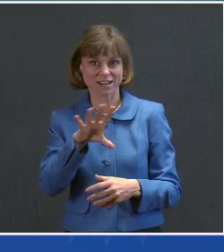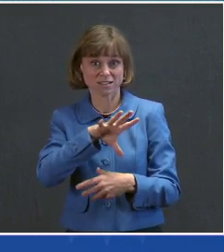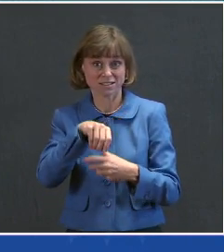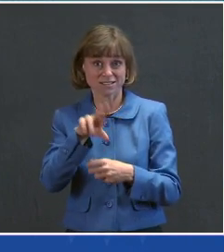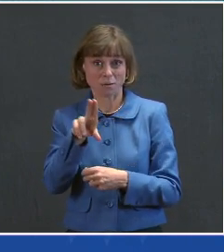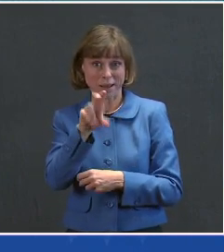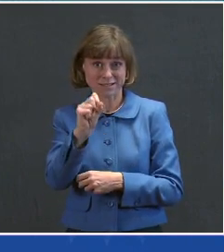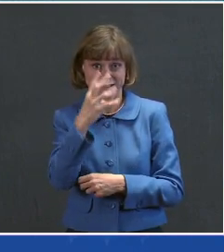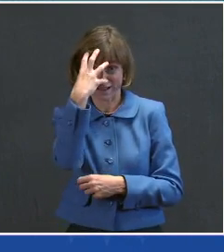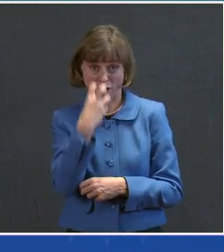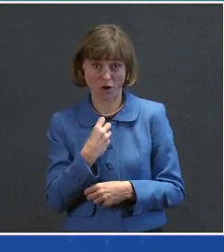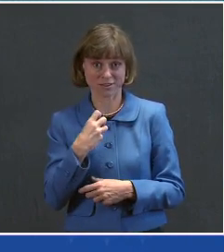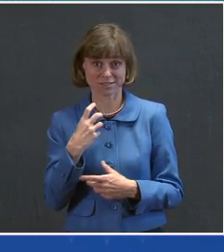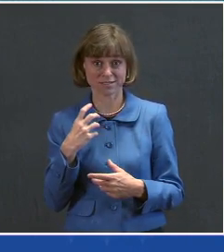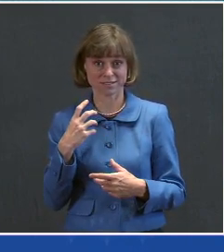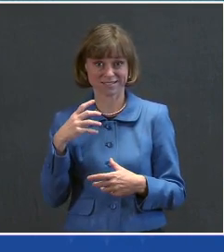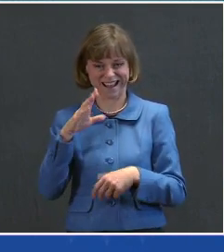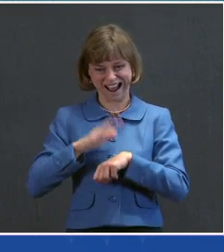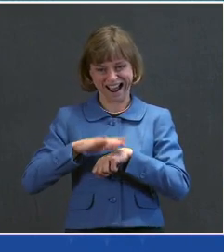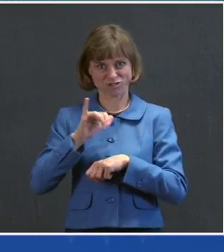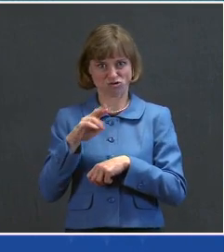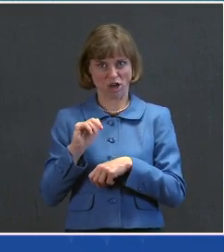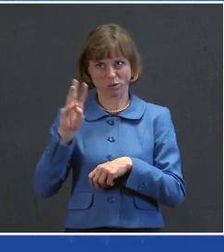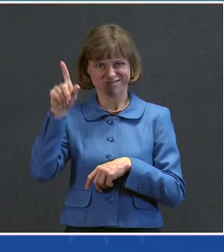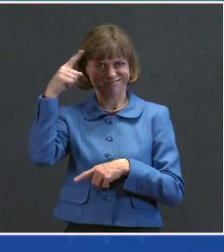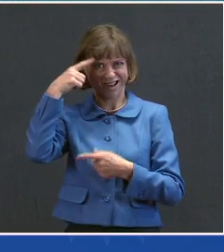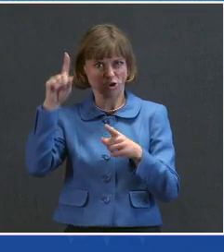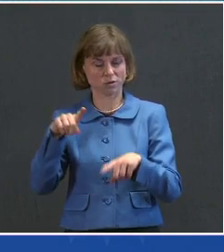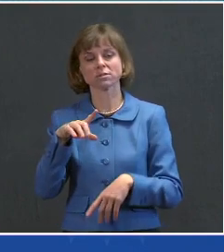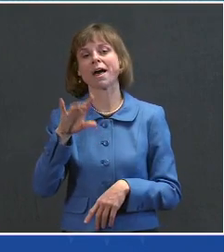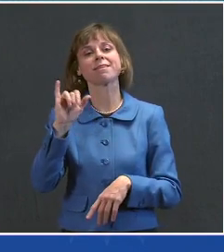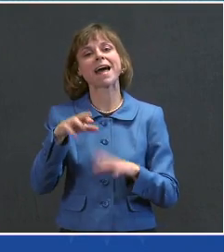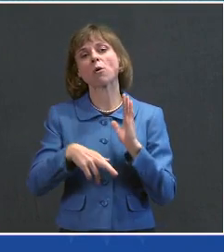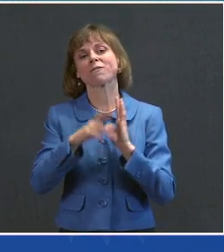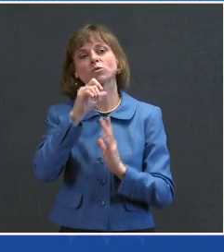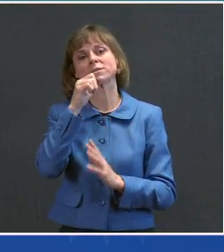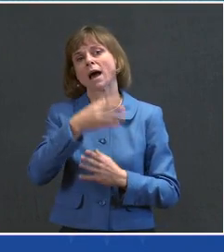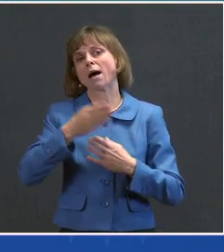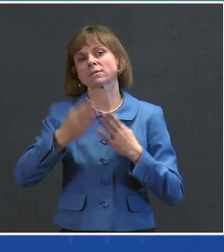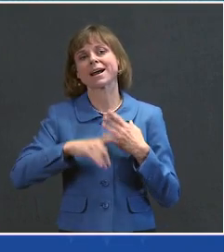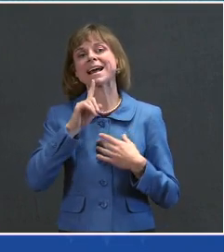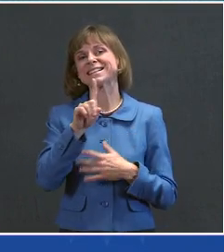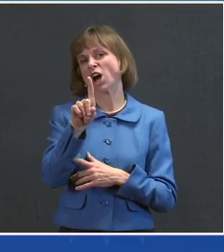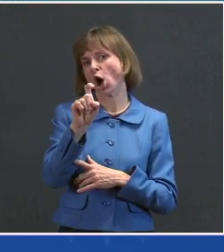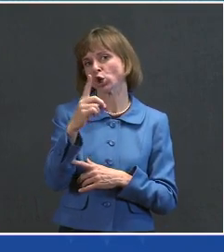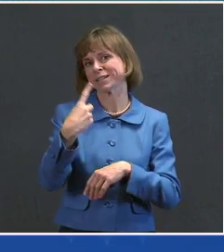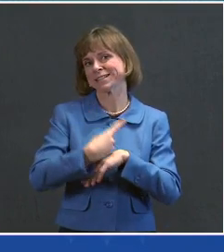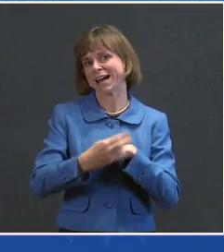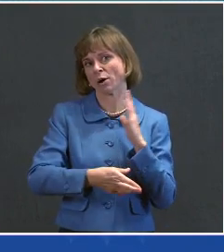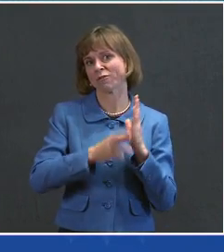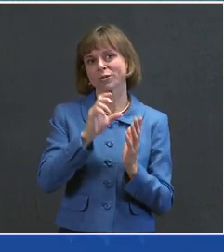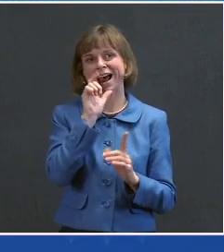The review has not concluded. That's a 100-day review. They're looking at not just one incident, but many incidents.